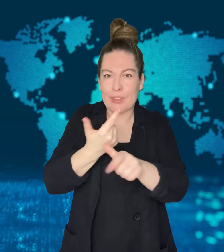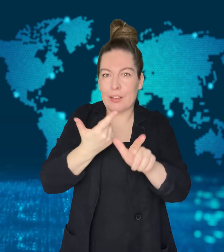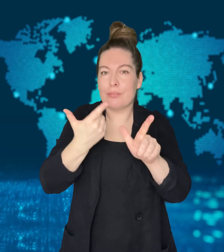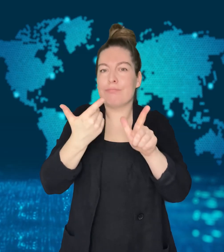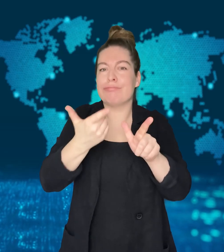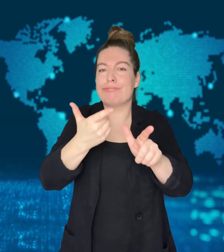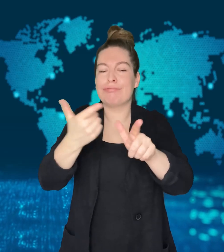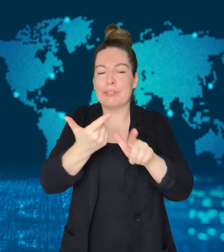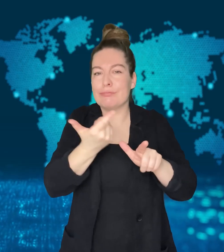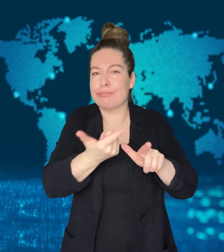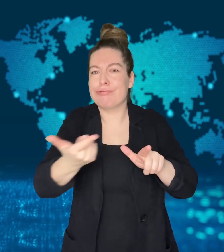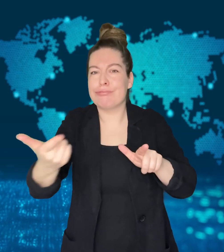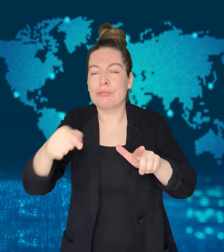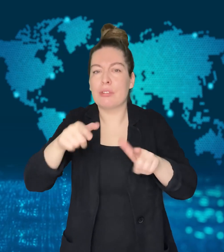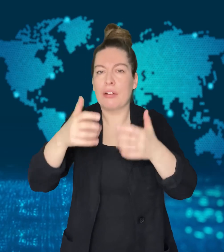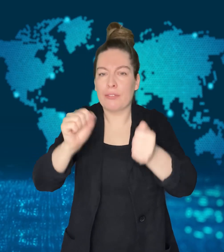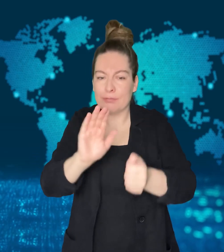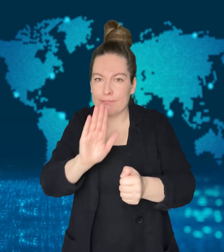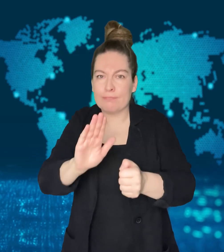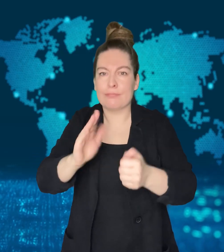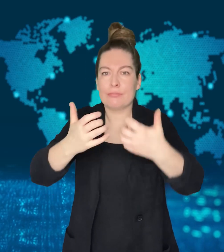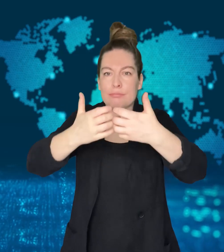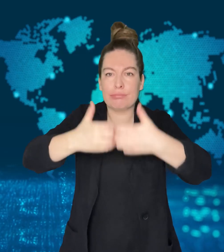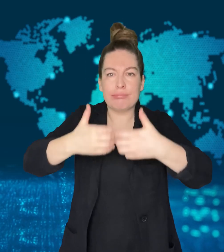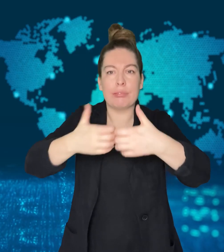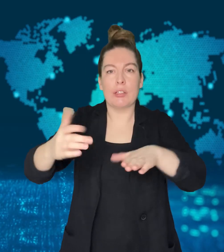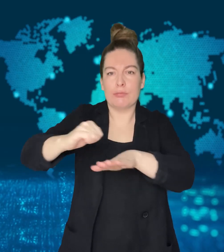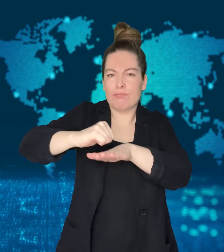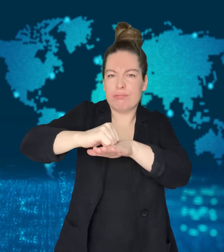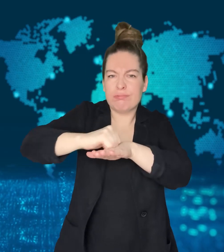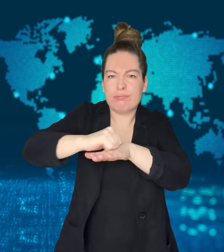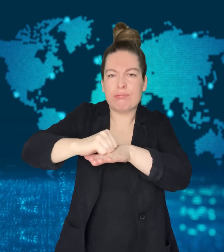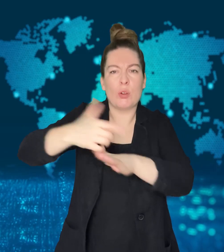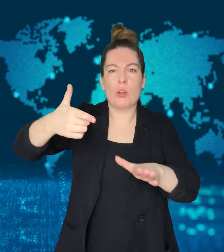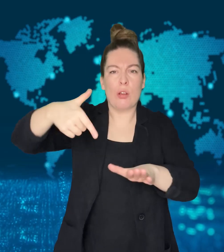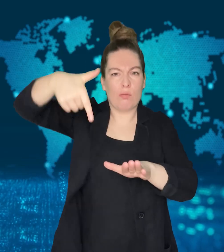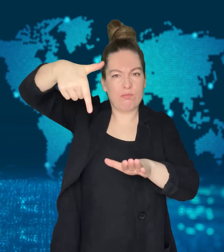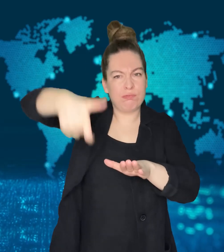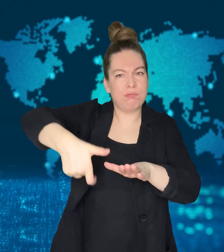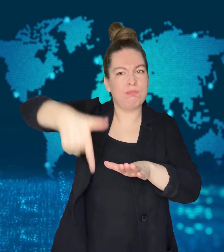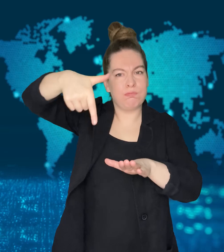Iron bars needed to make the weapons were found.